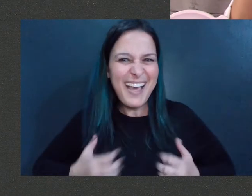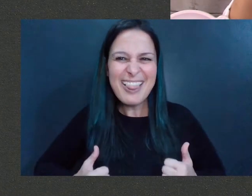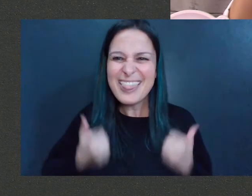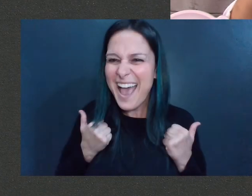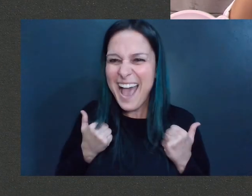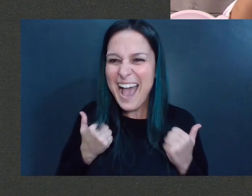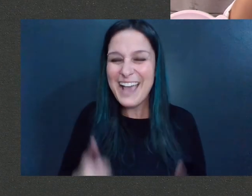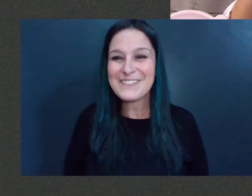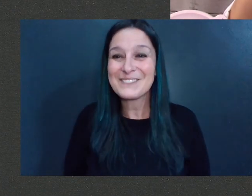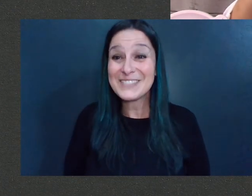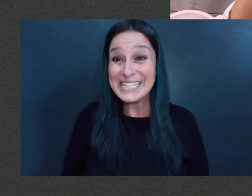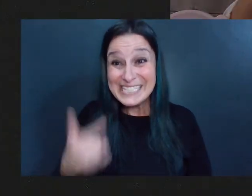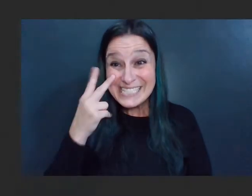See you next time.